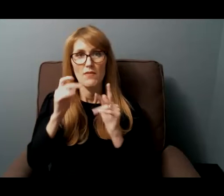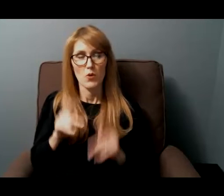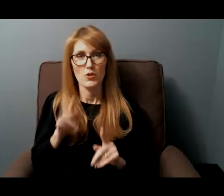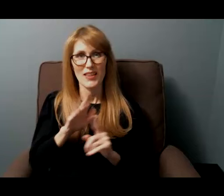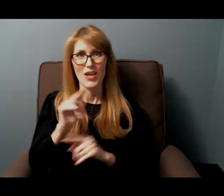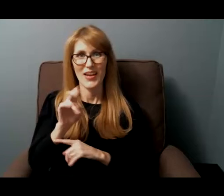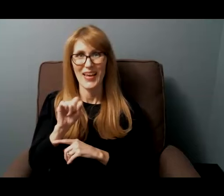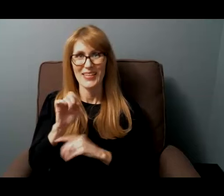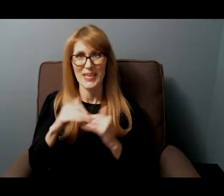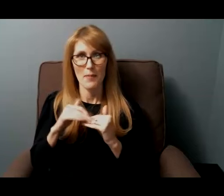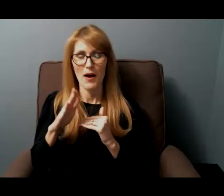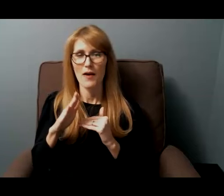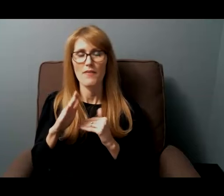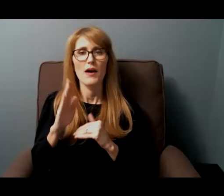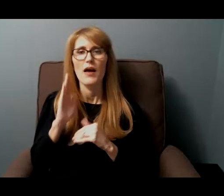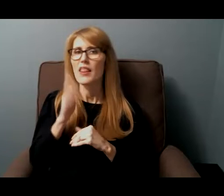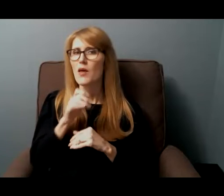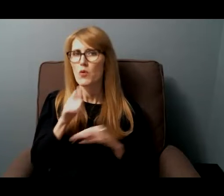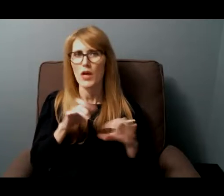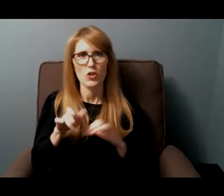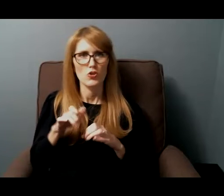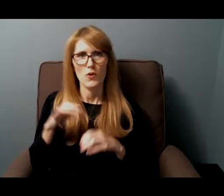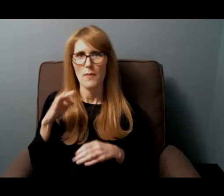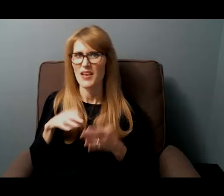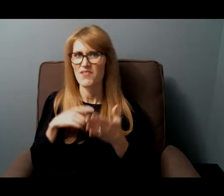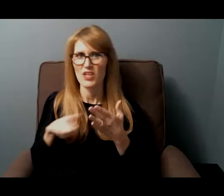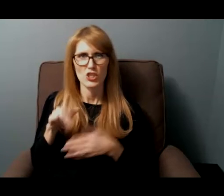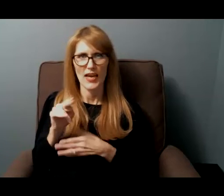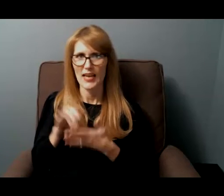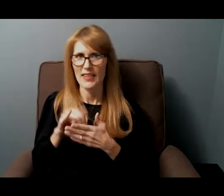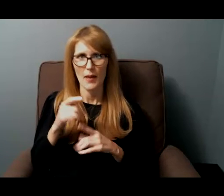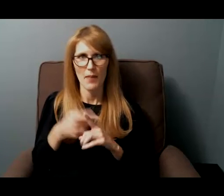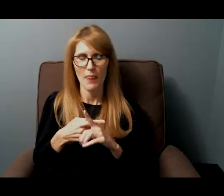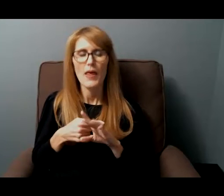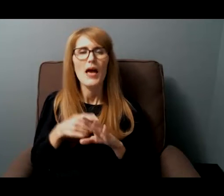to do their benefit check in that month. The benefit isn't terminated; it's just paused.